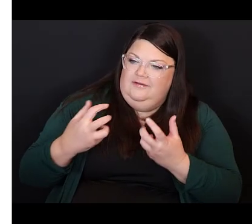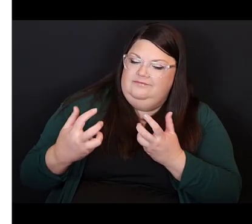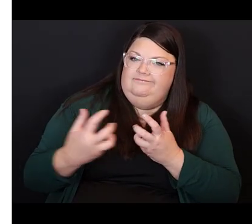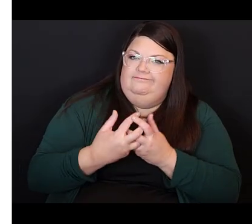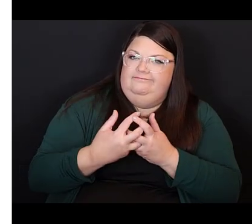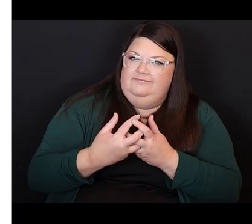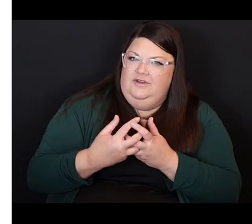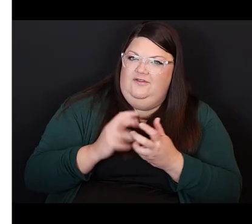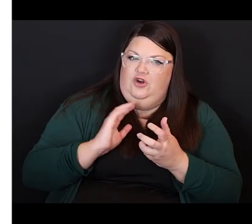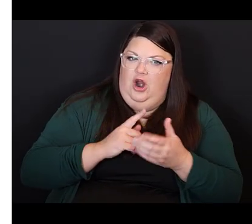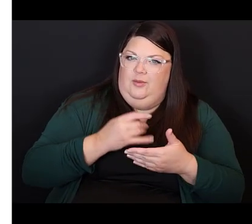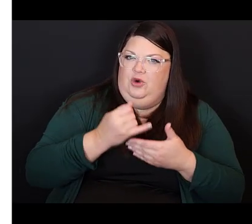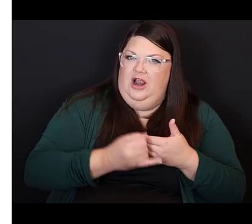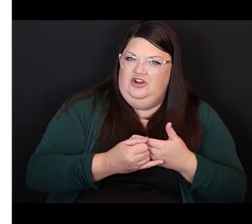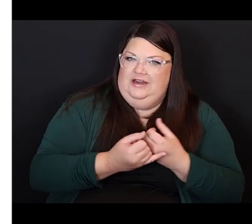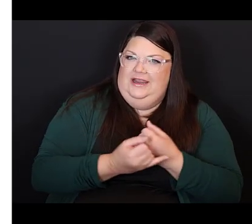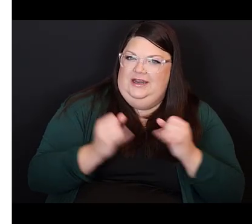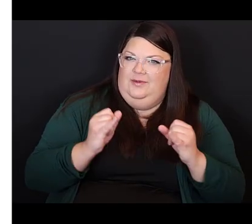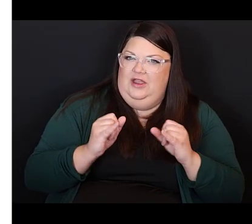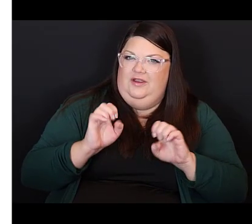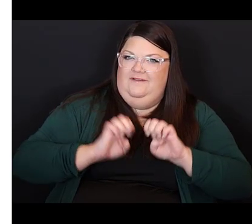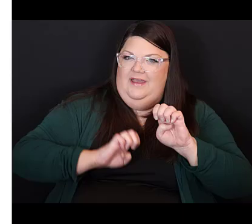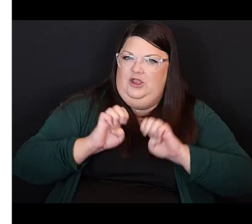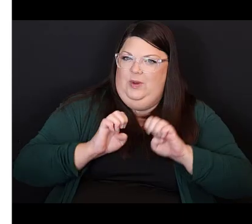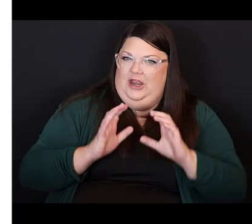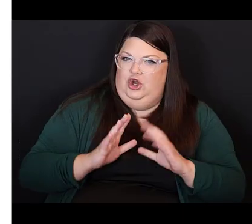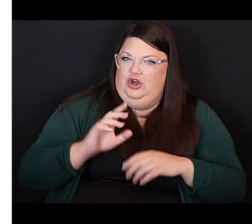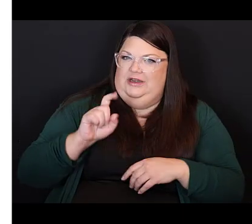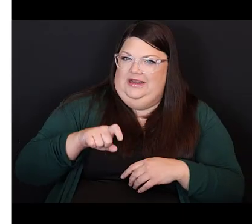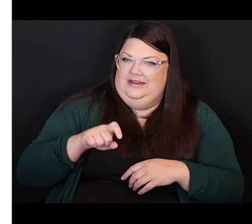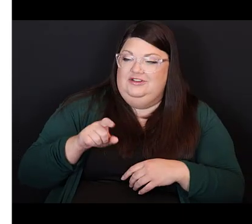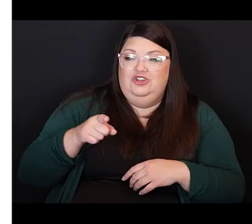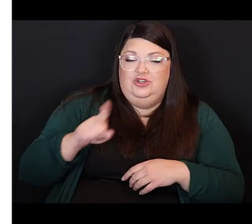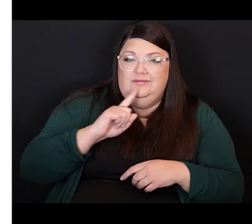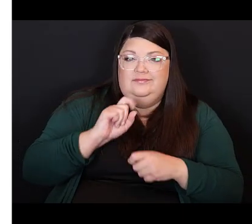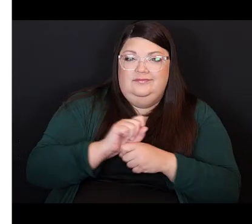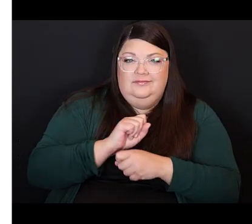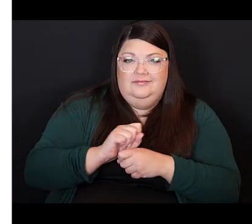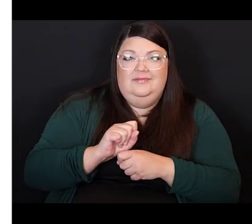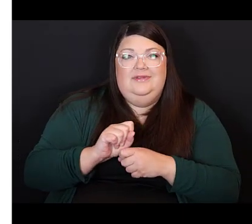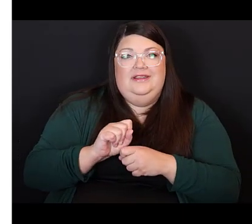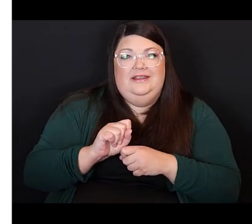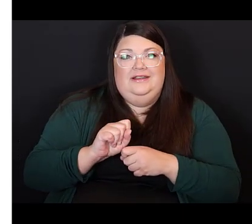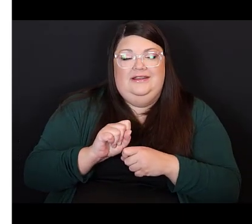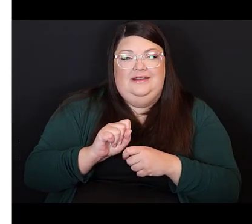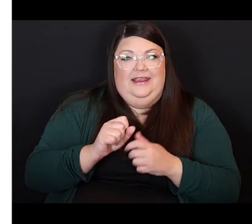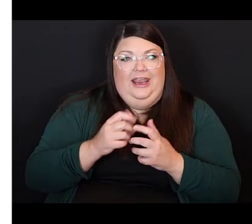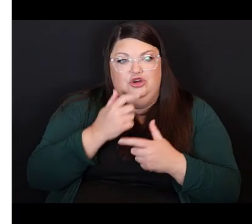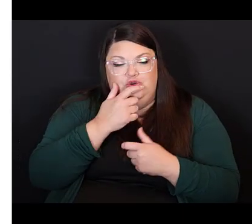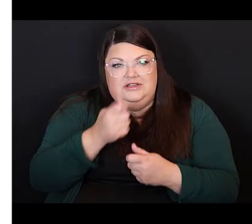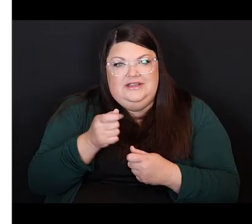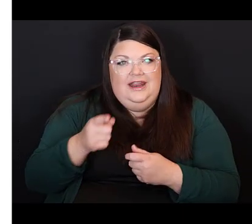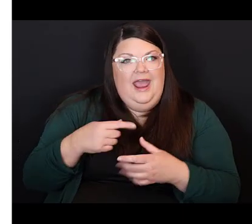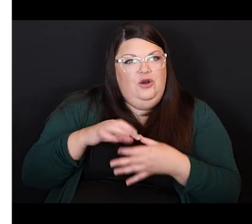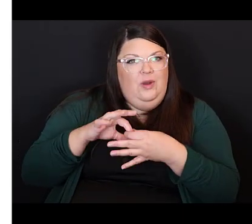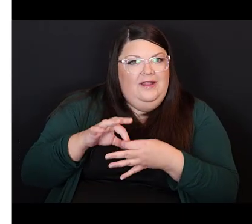project independent evaluator needs. She was genuinely interested, had relevant experience,